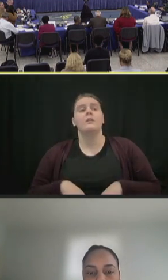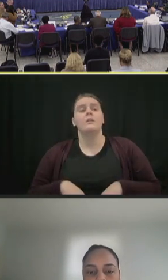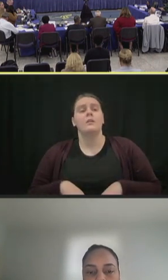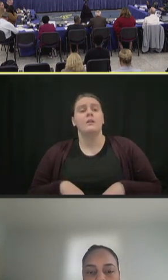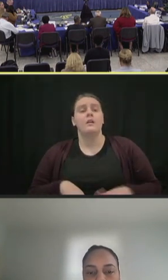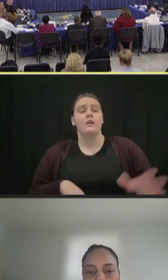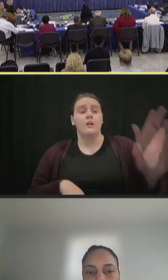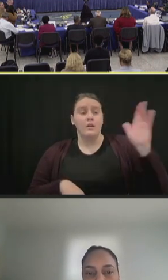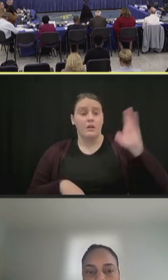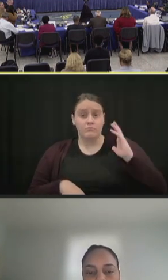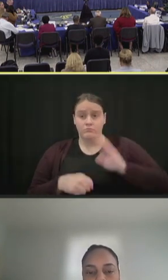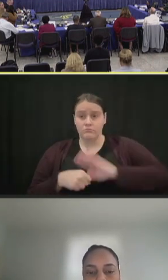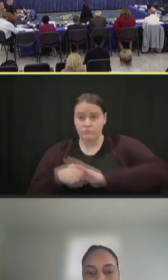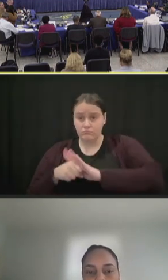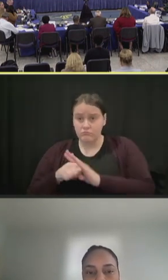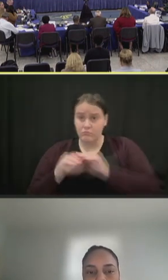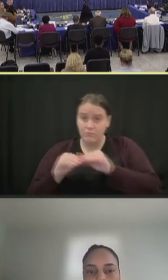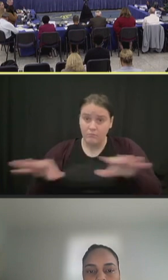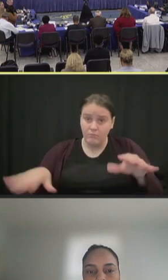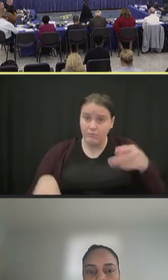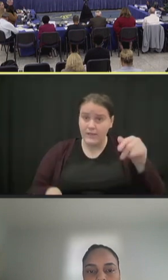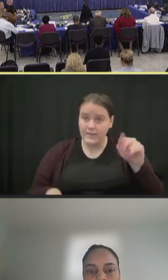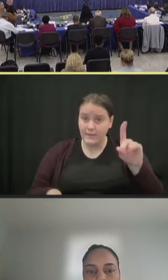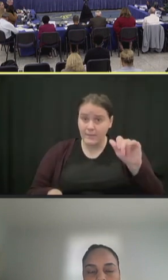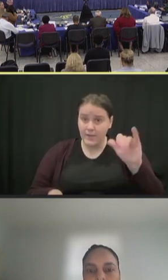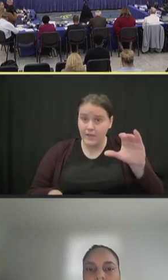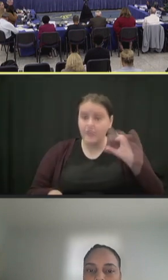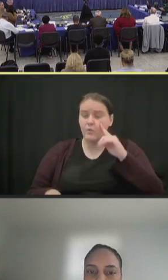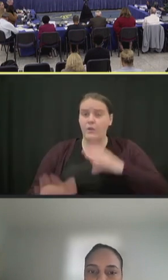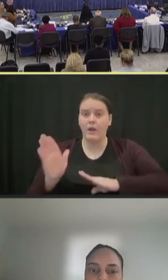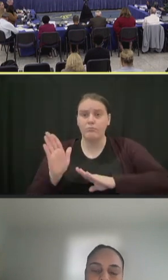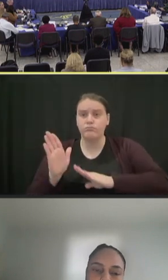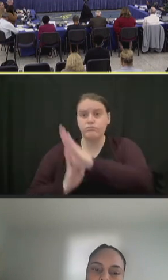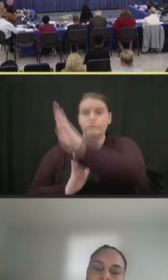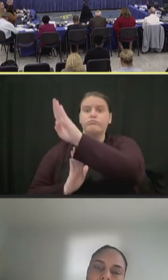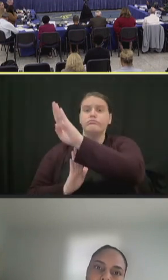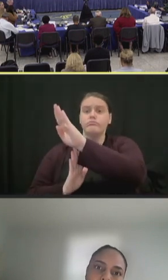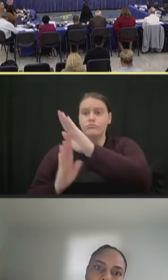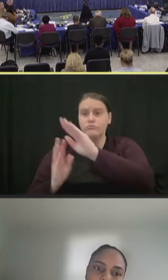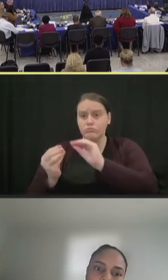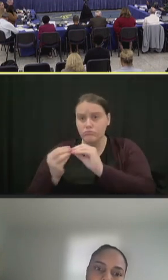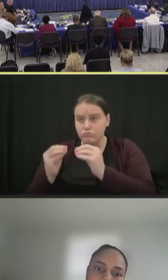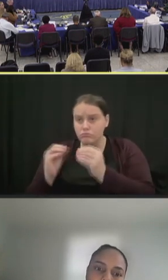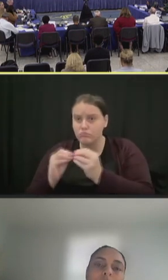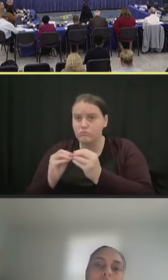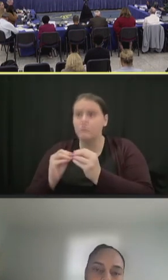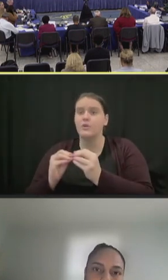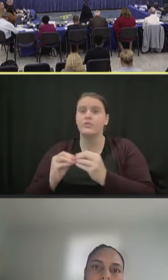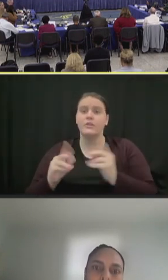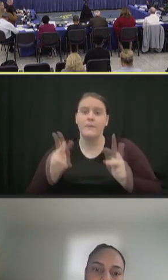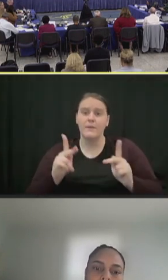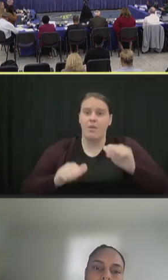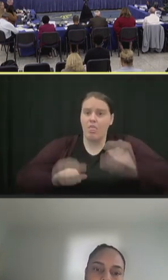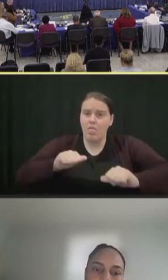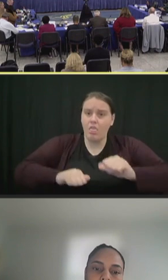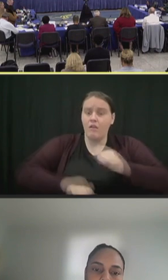we did have a resurgence or increase in vaccine hesitancy and more energy, at least among the